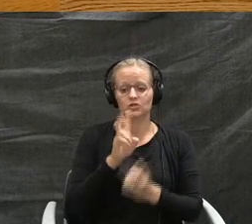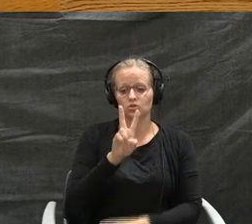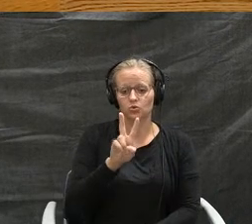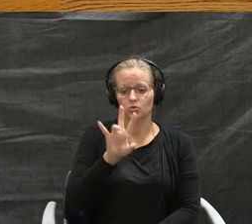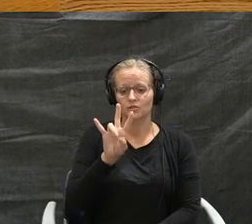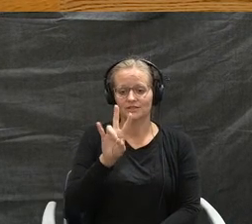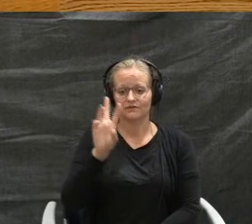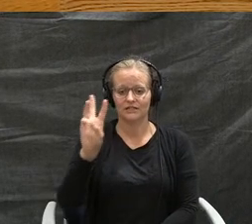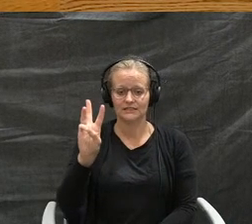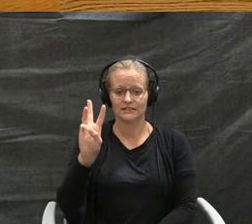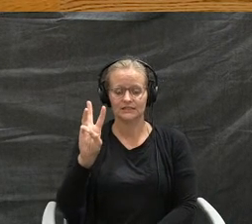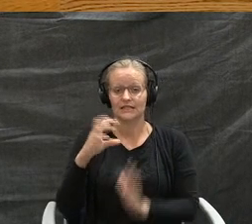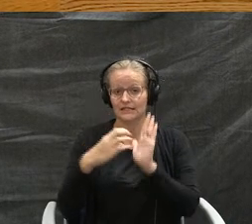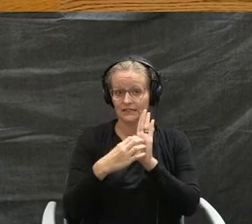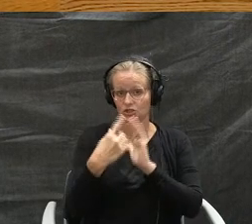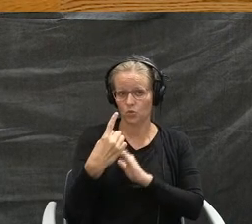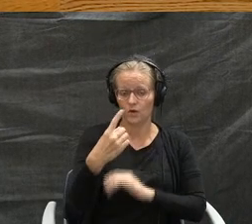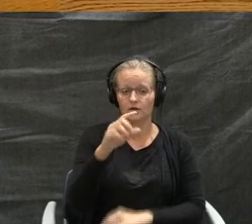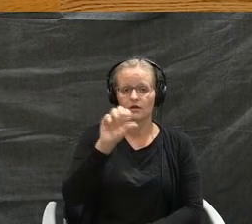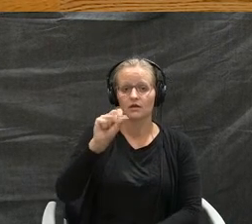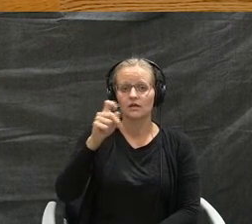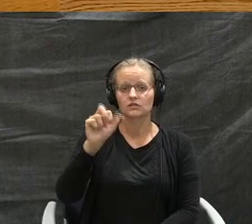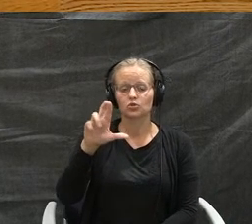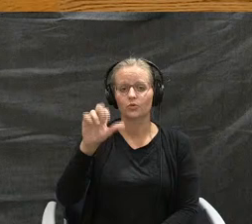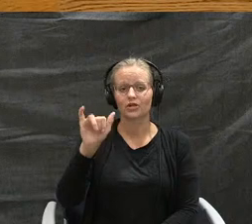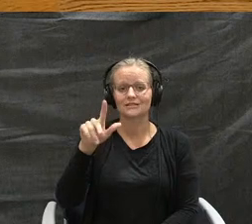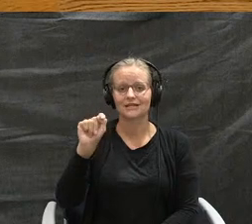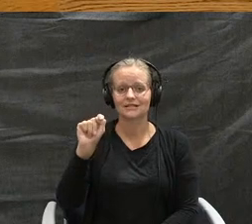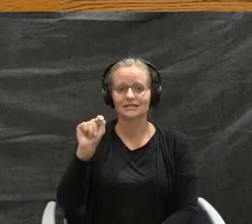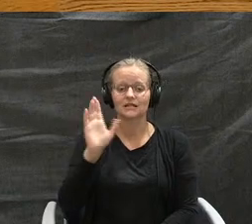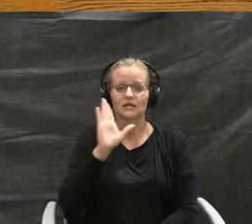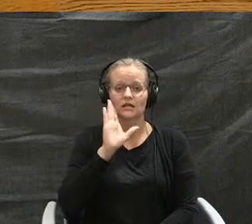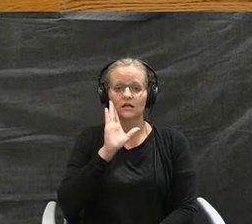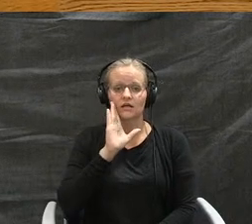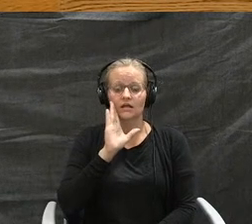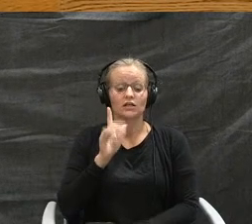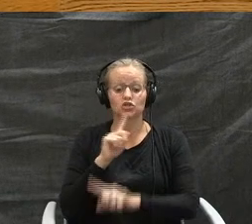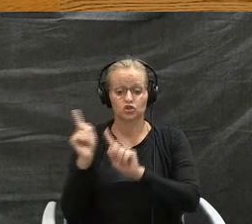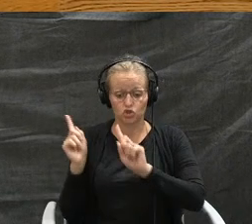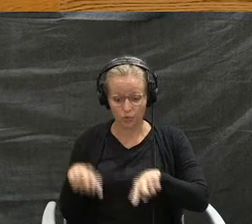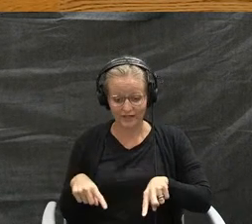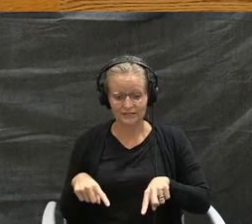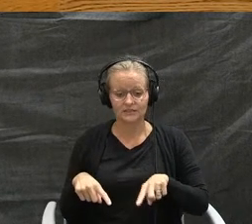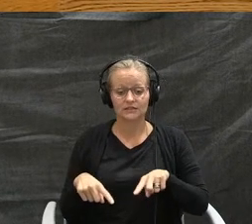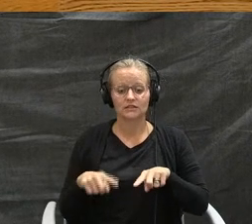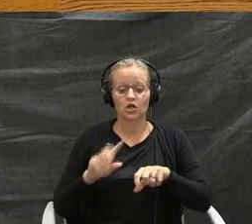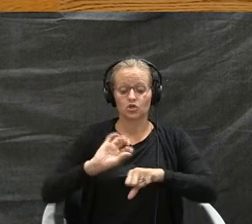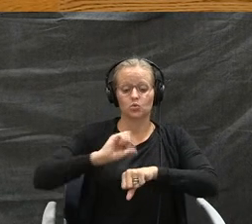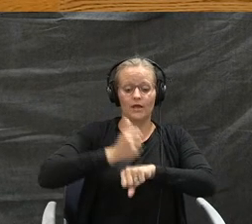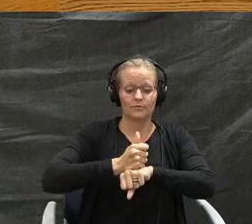as followed Section 1 the Superintendent is hereby directed directed to implement the following based learning